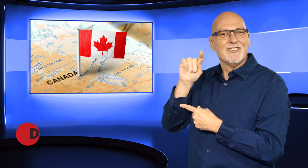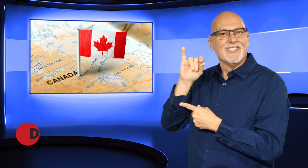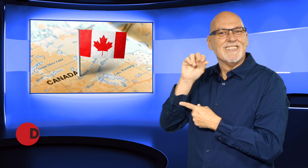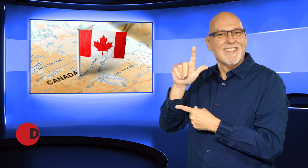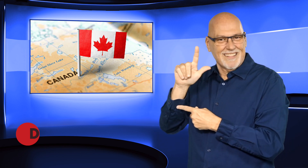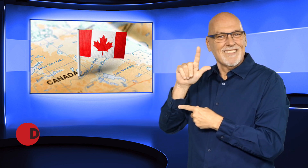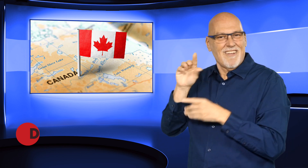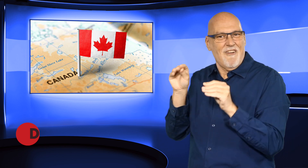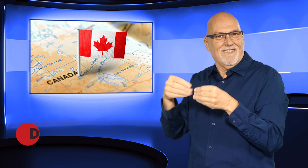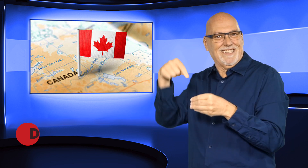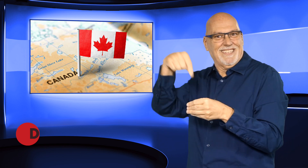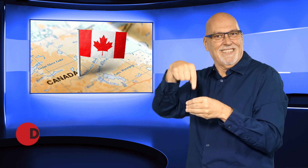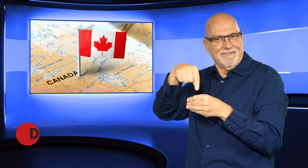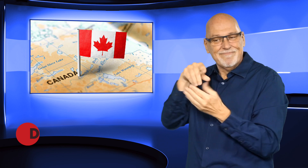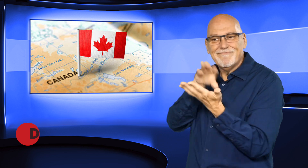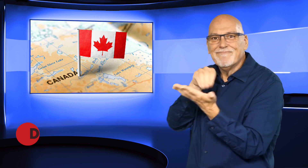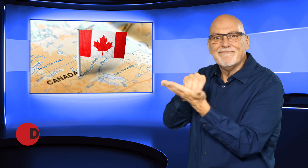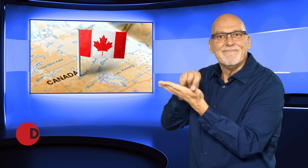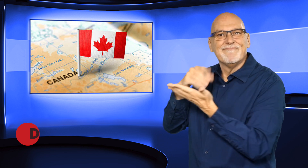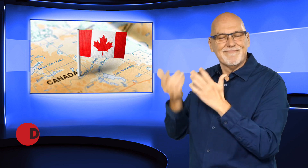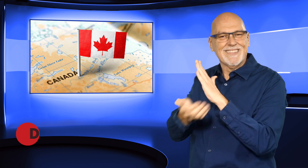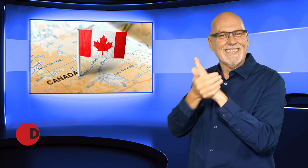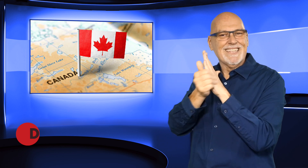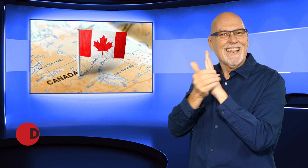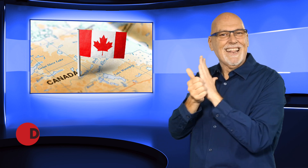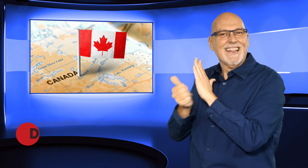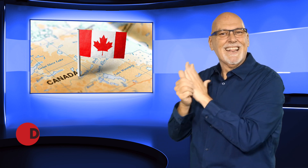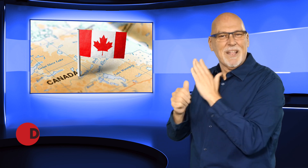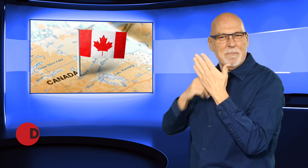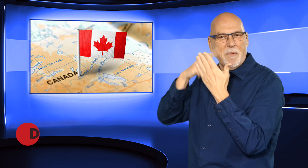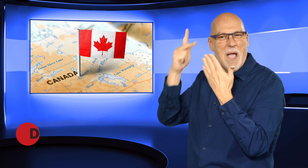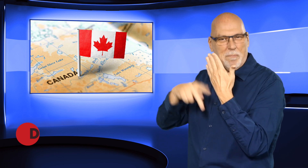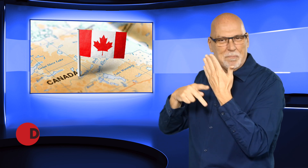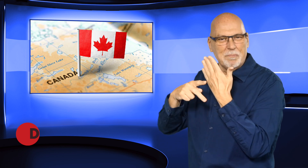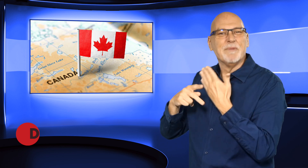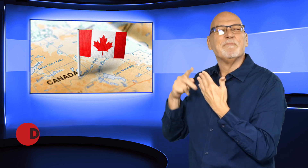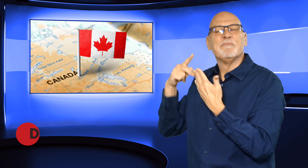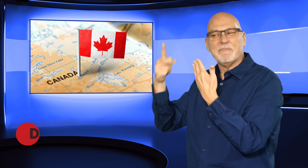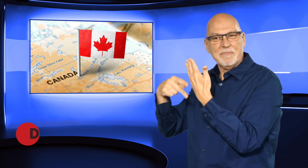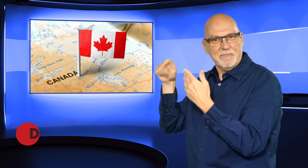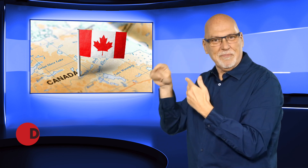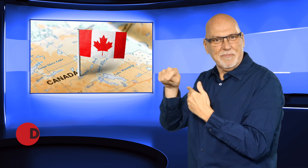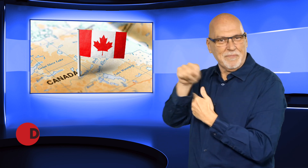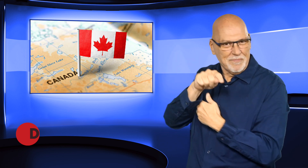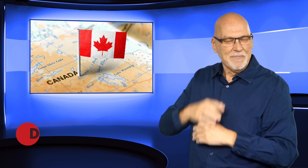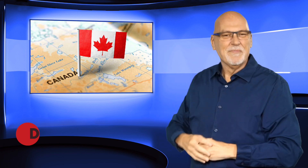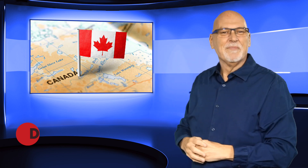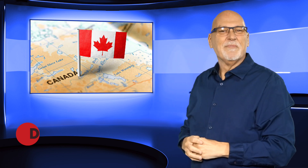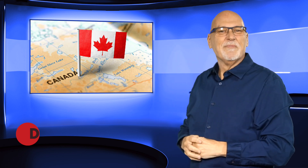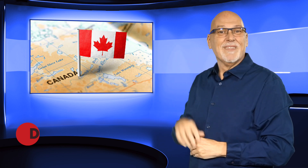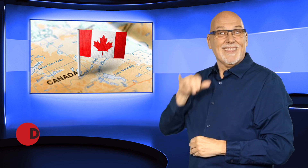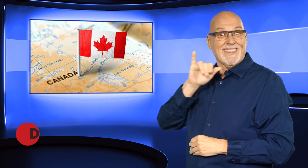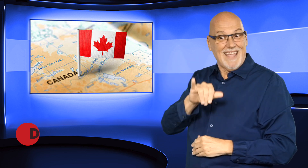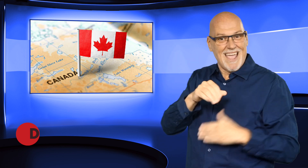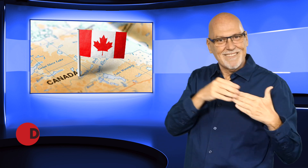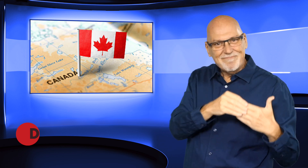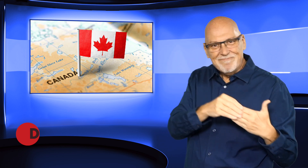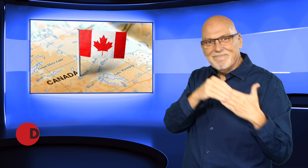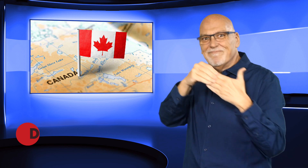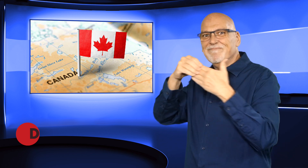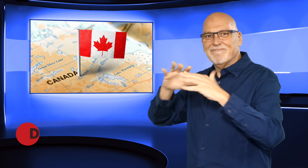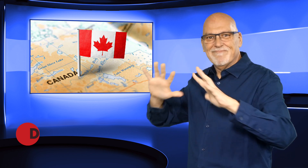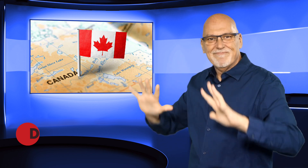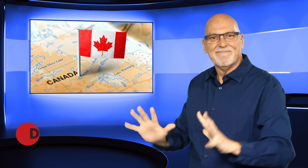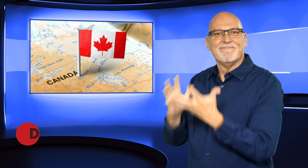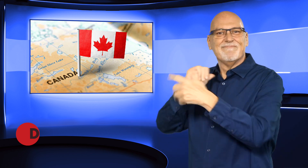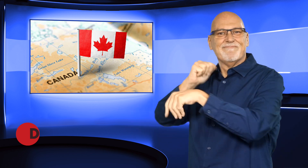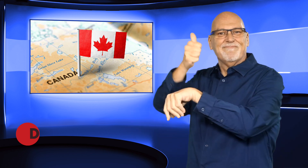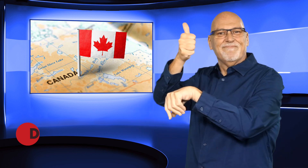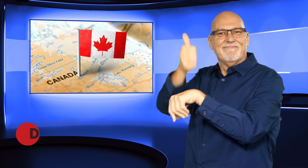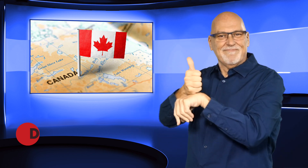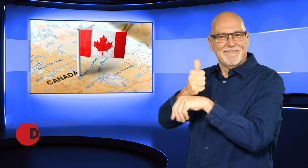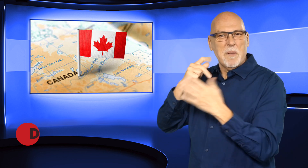in vocational office skills programs. This led to launching